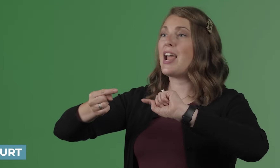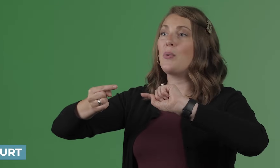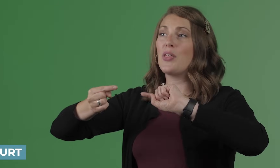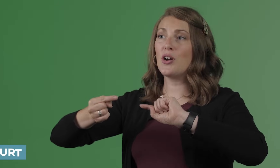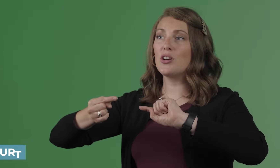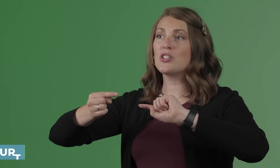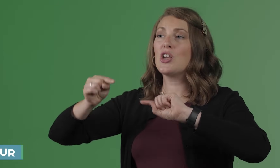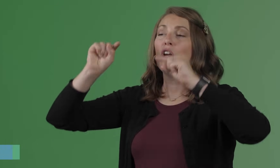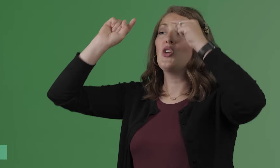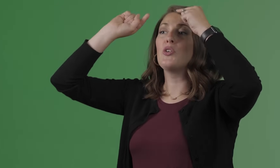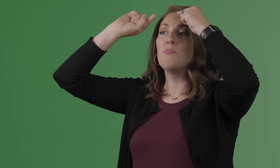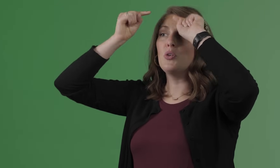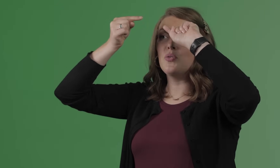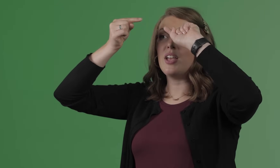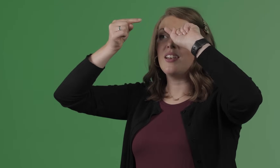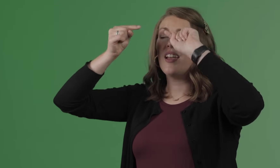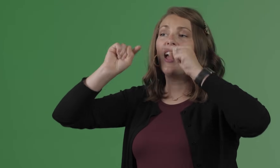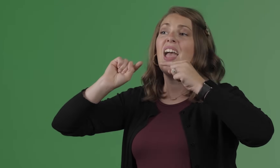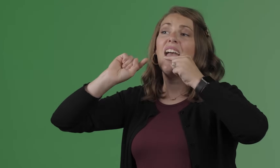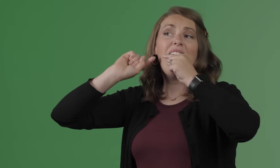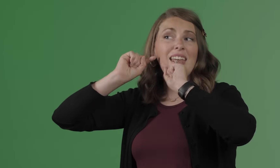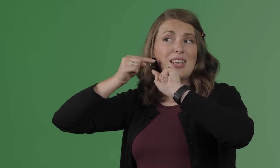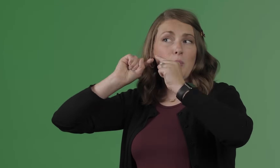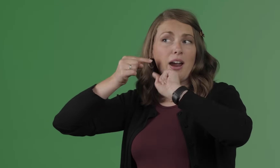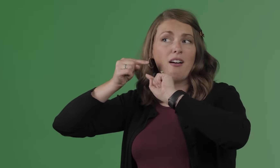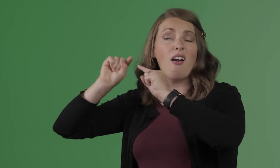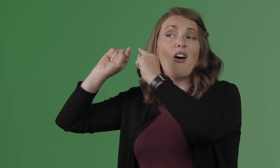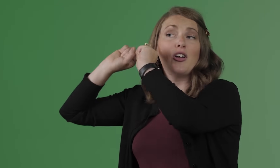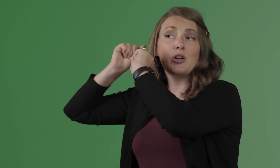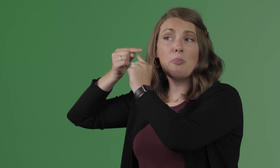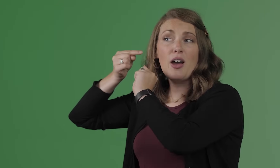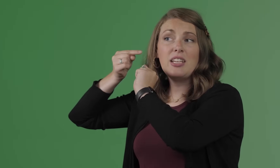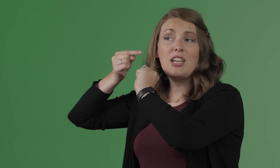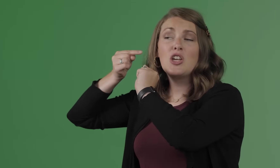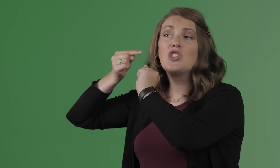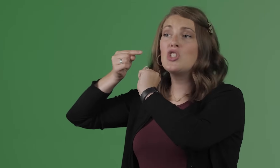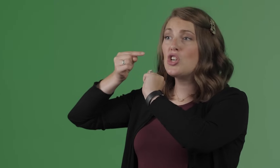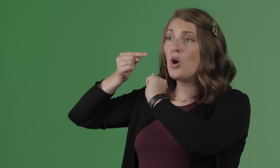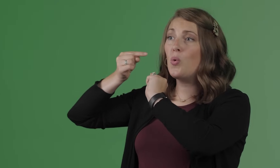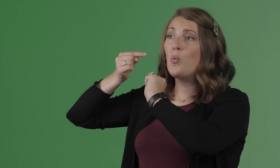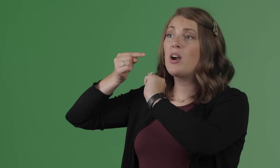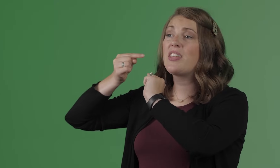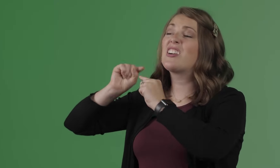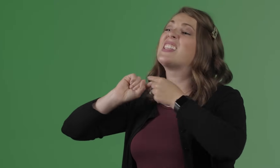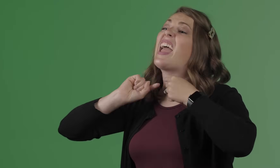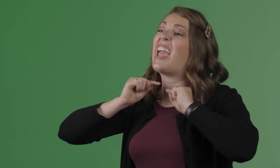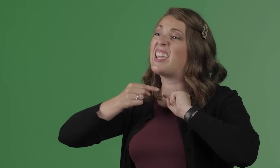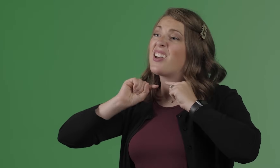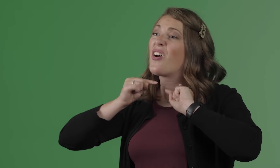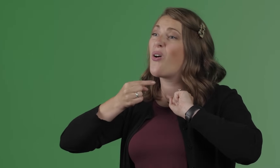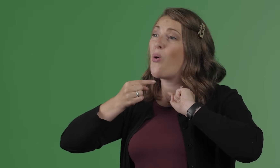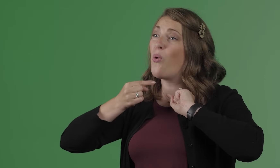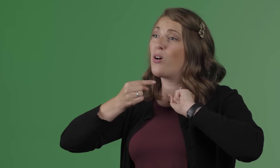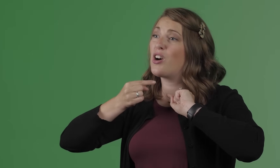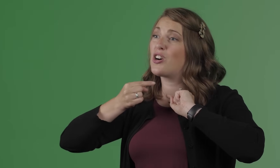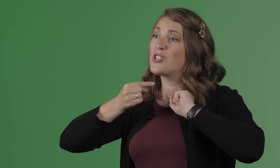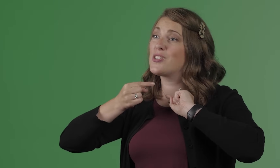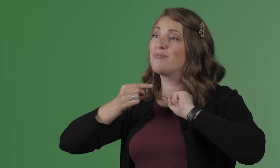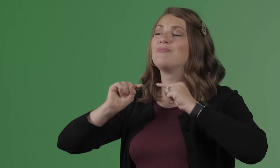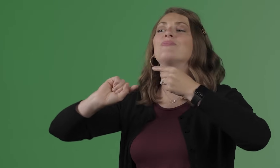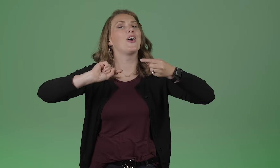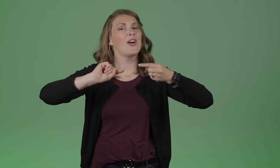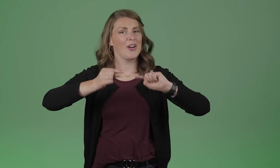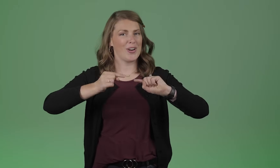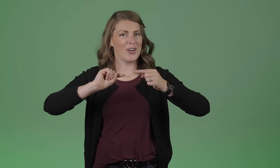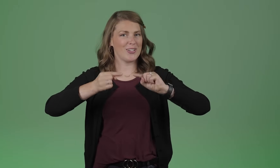now with hurt you can move it anywhere on your body to show where there is an ache or a hurt 'hurt.'